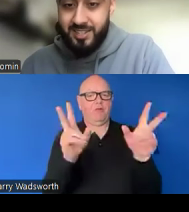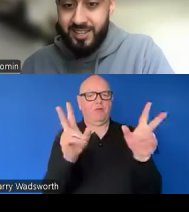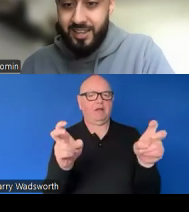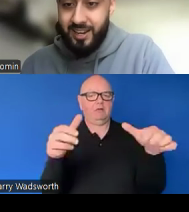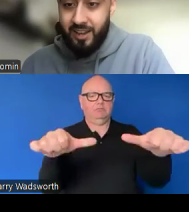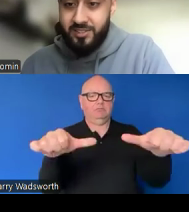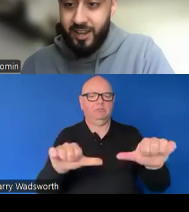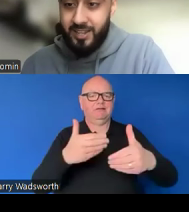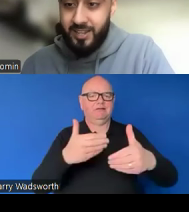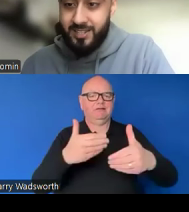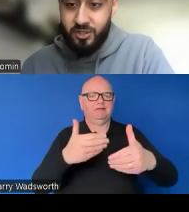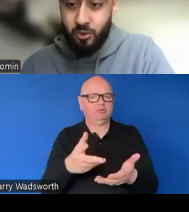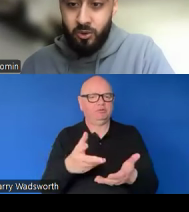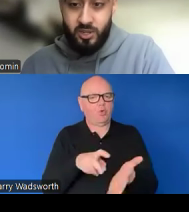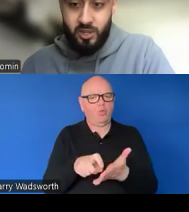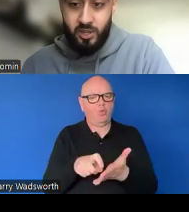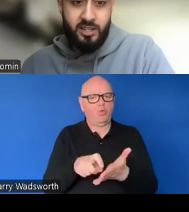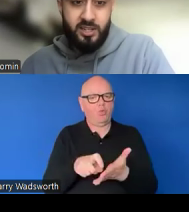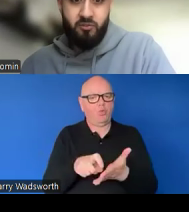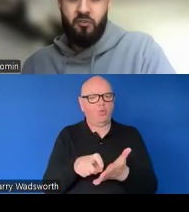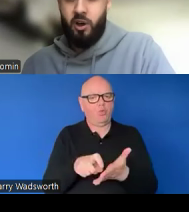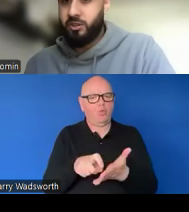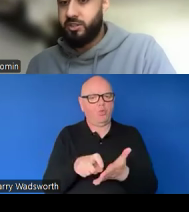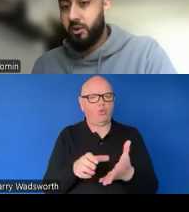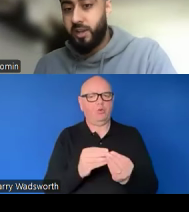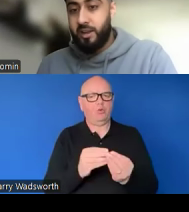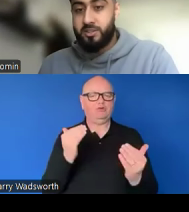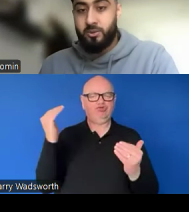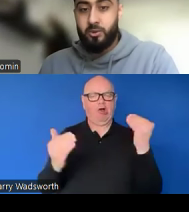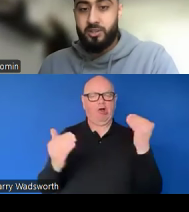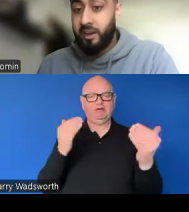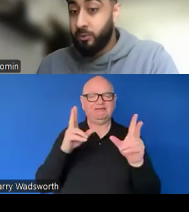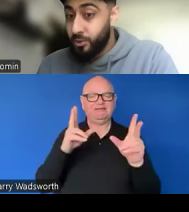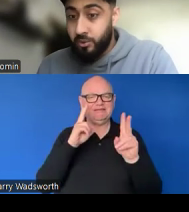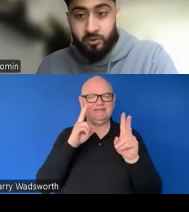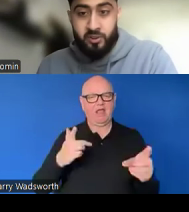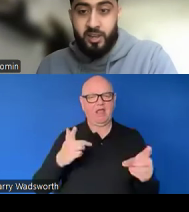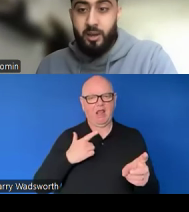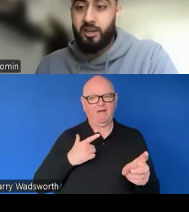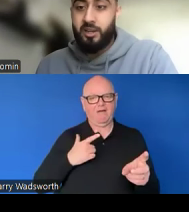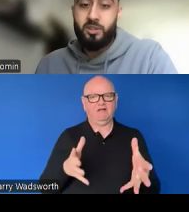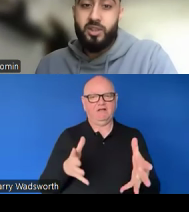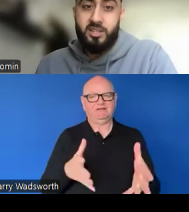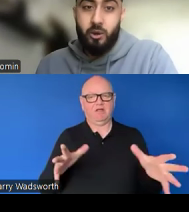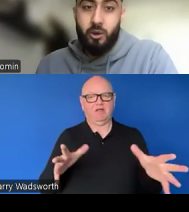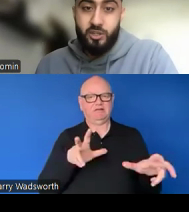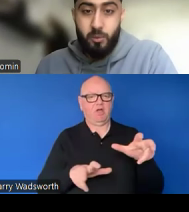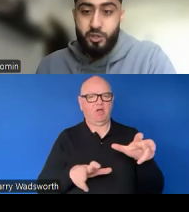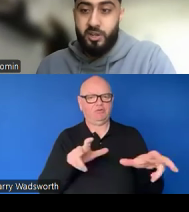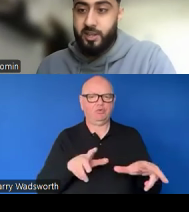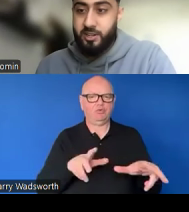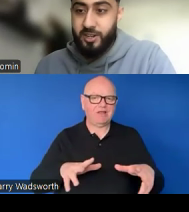see life-sized dinosaurs, and dig for fossils in our dino zone, unforgettable exhibits. That's our description, essentially.